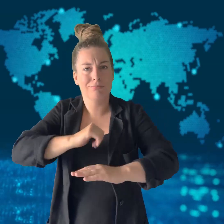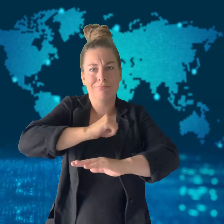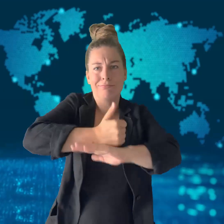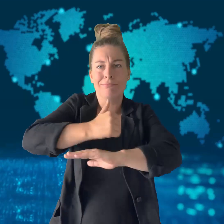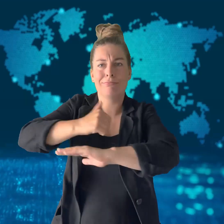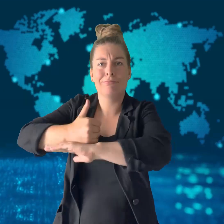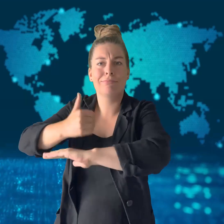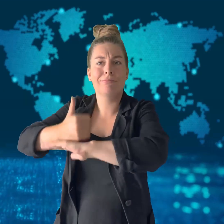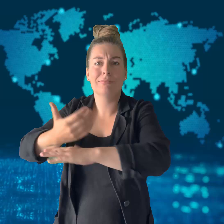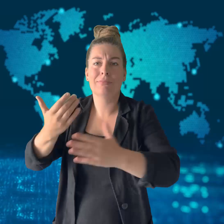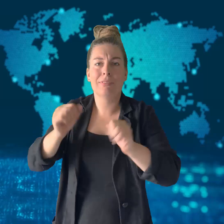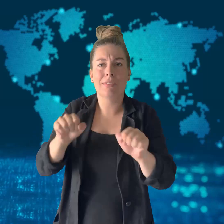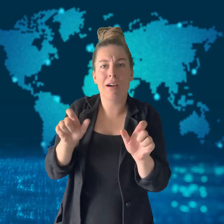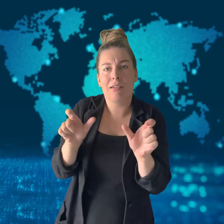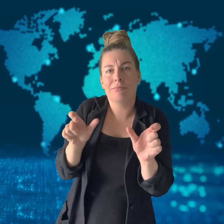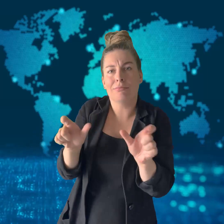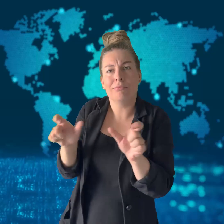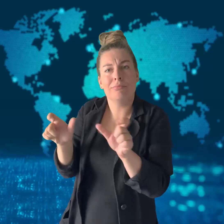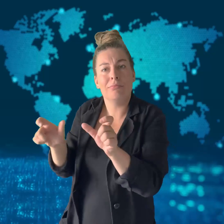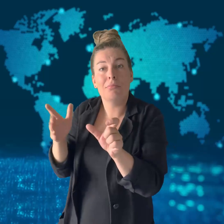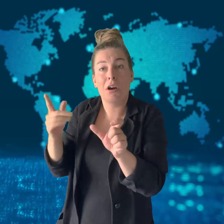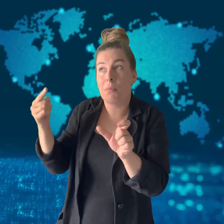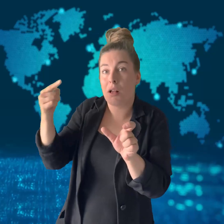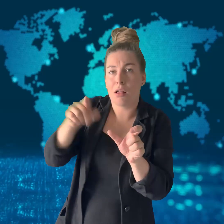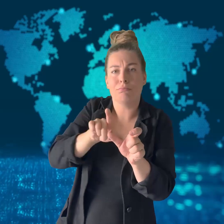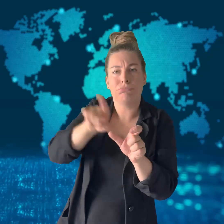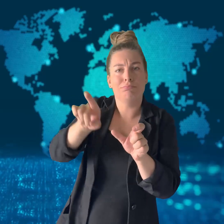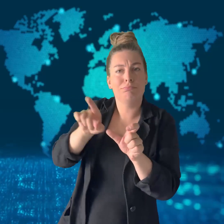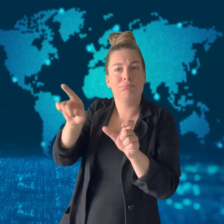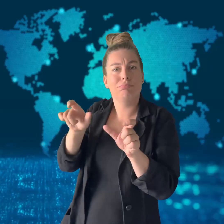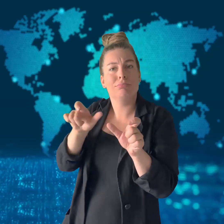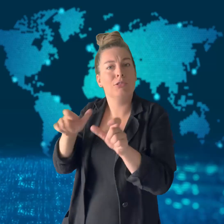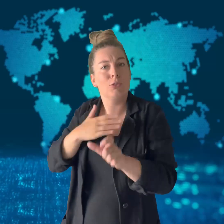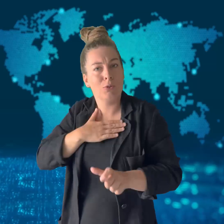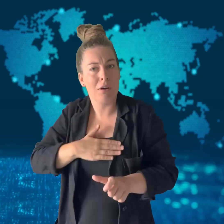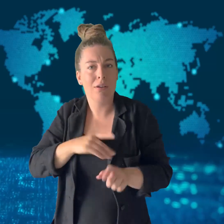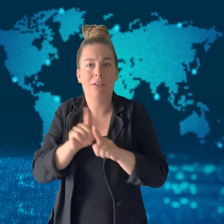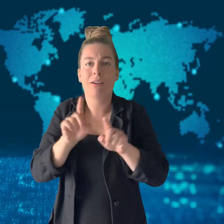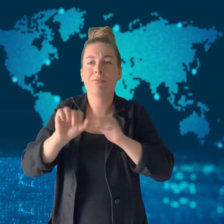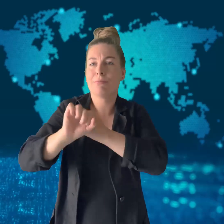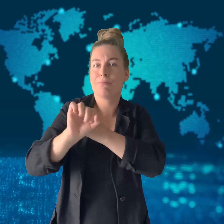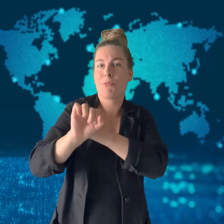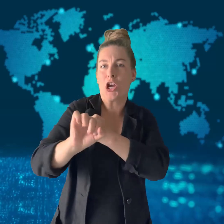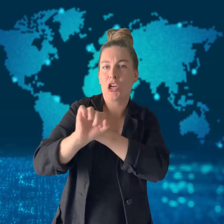Since heading toward Poland, the act would be self-defense,